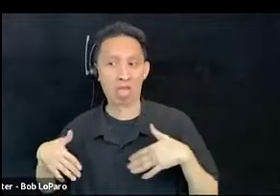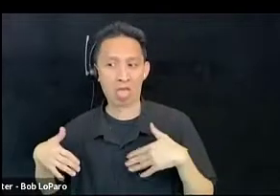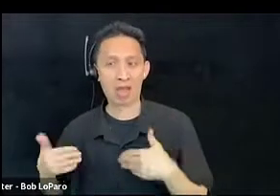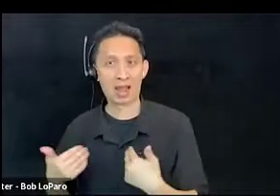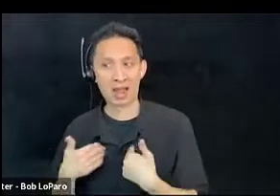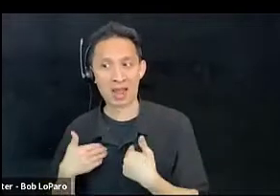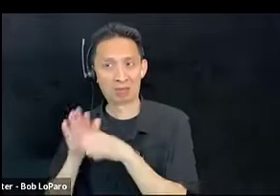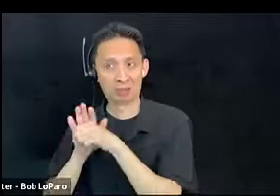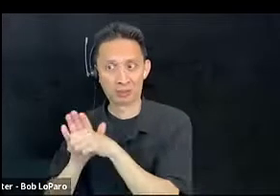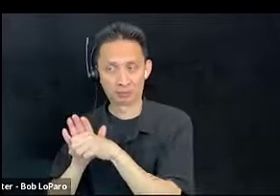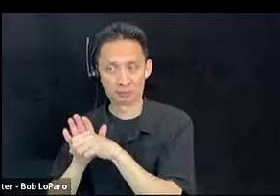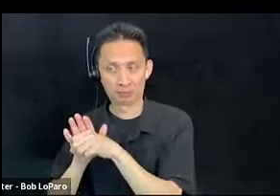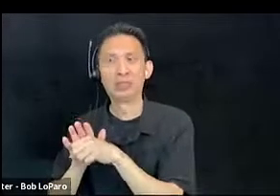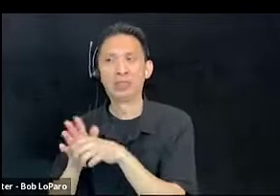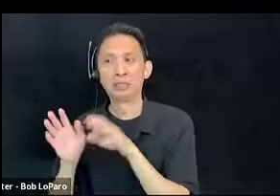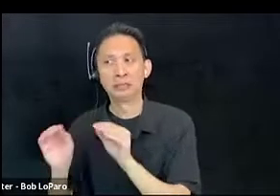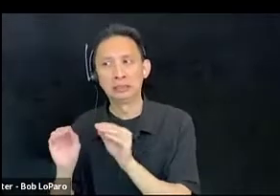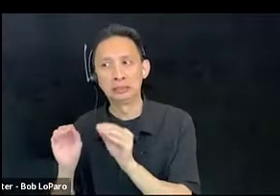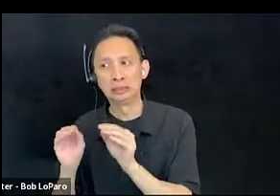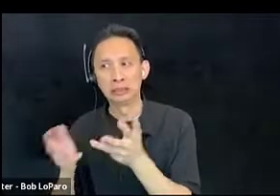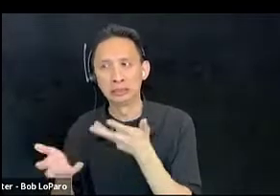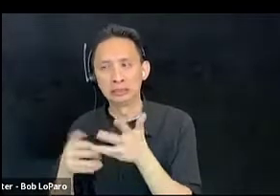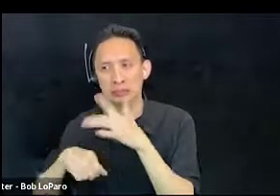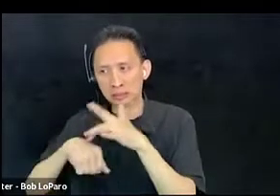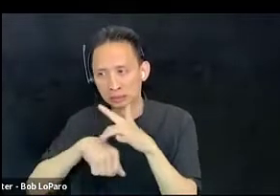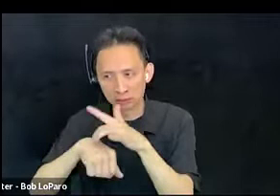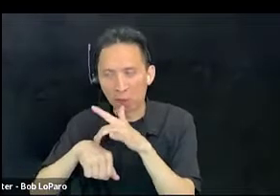it's a means to expand their early symbolism